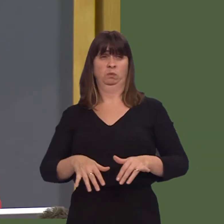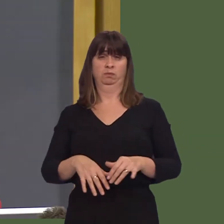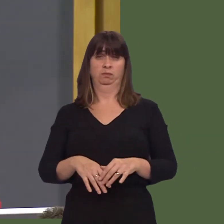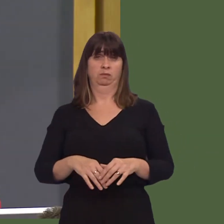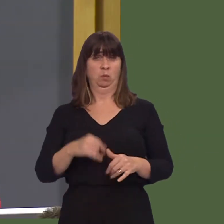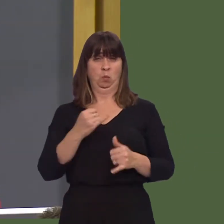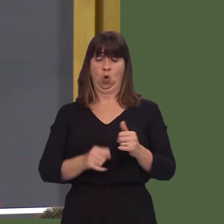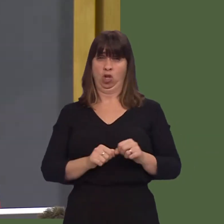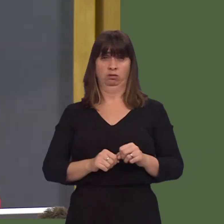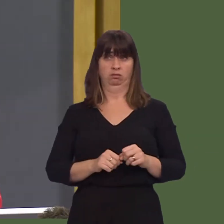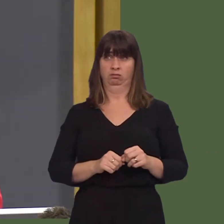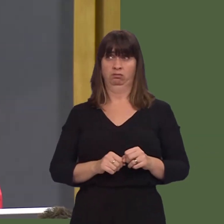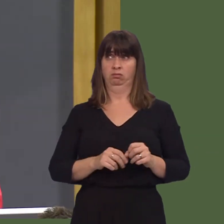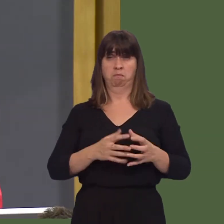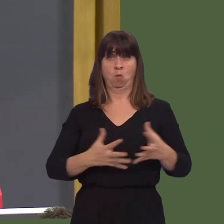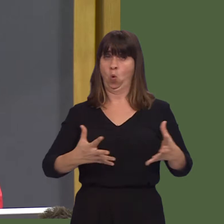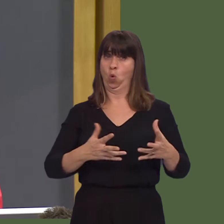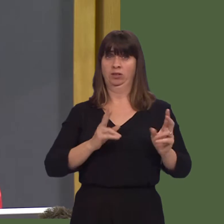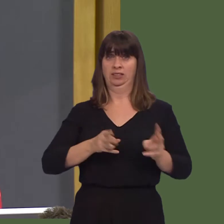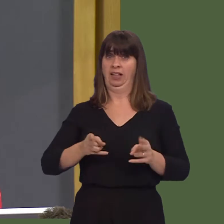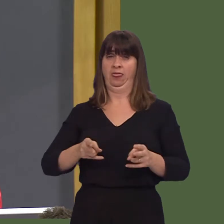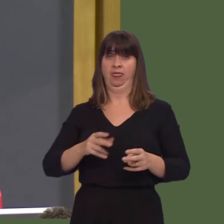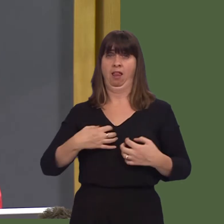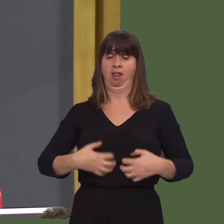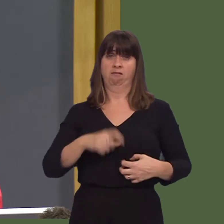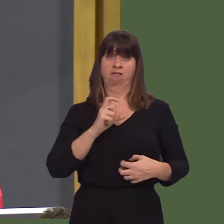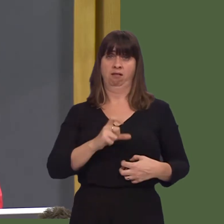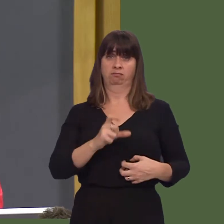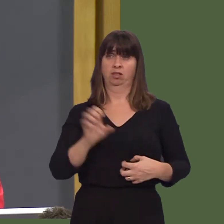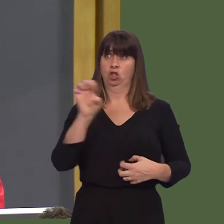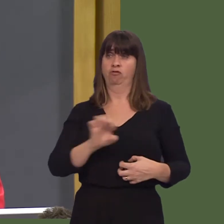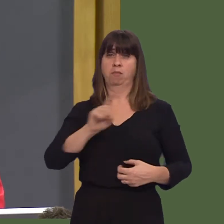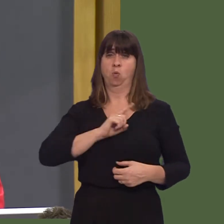survival rates in Europe is due, in the main, to delays in diagnosis.